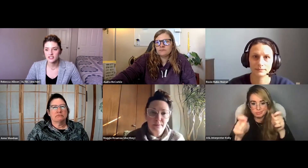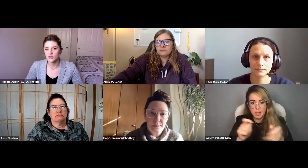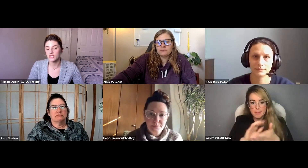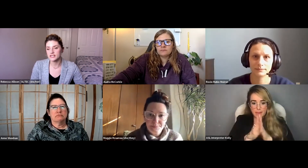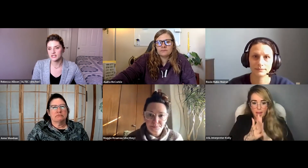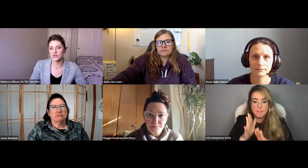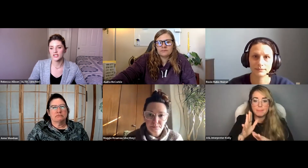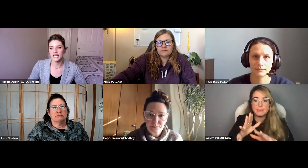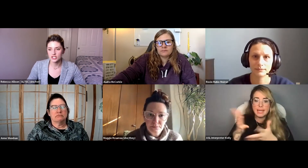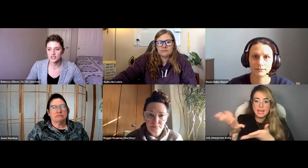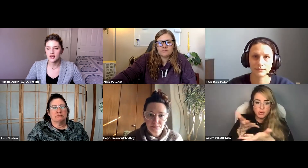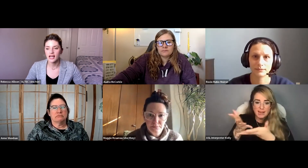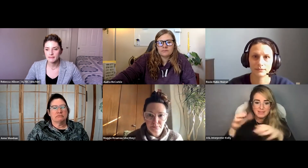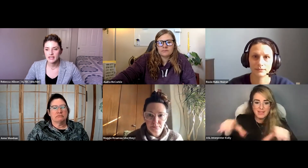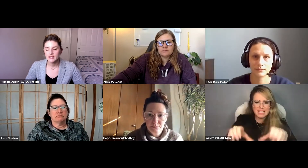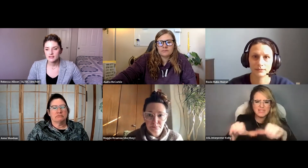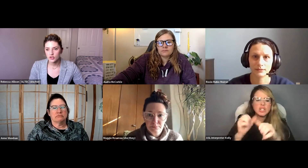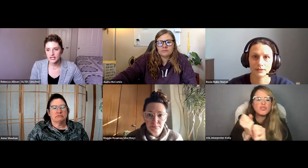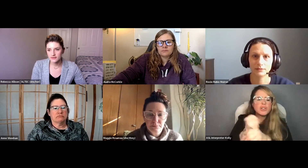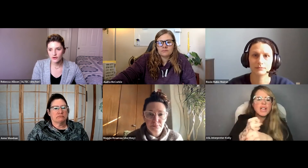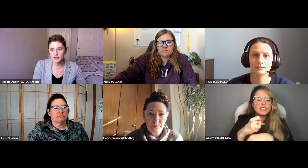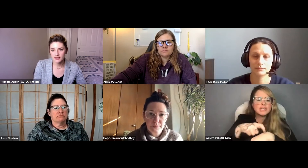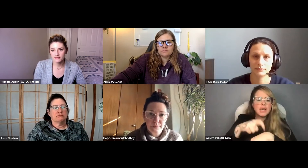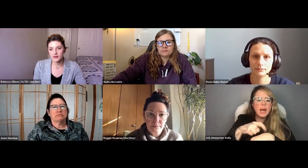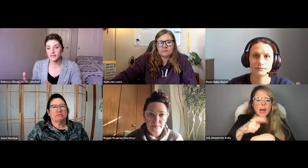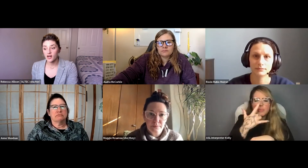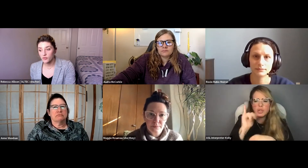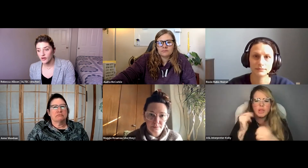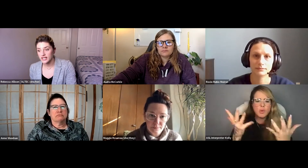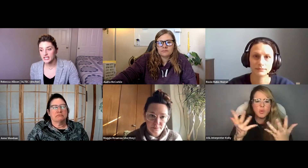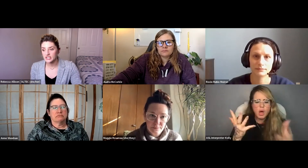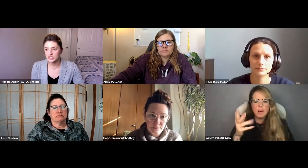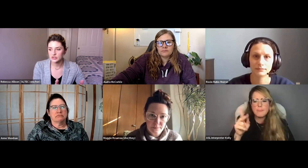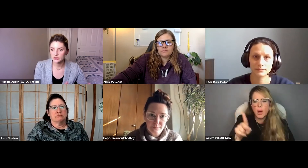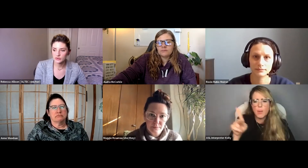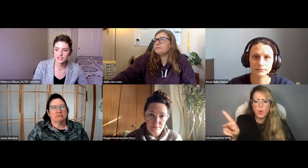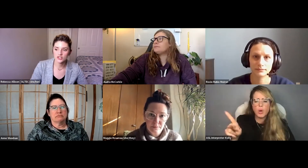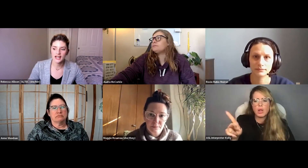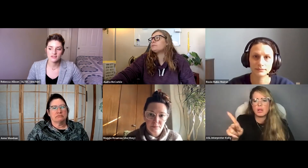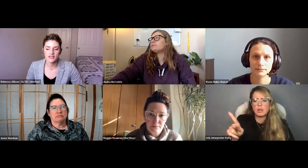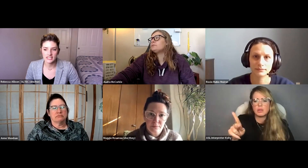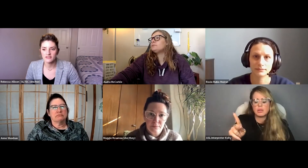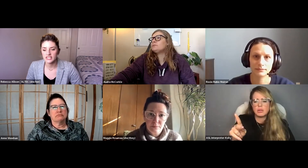so what is the creation time transforming it from Powerpoint into interactive activities?"